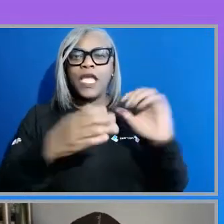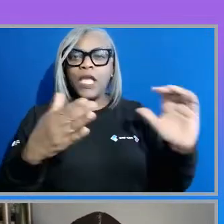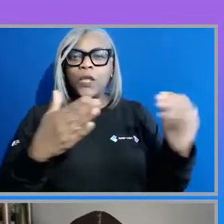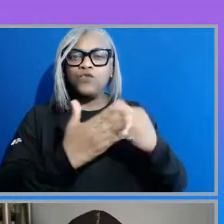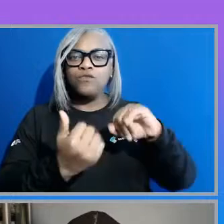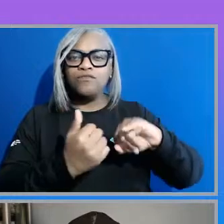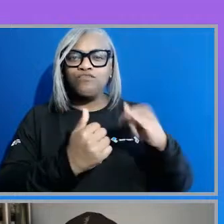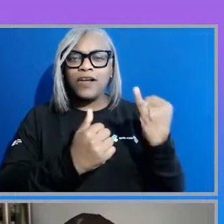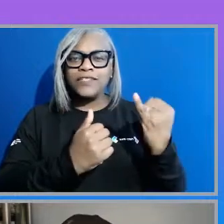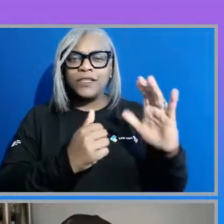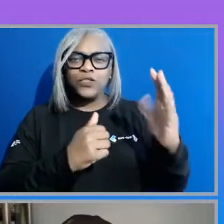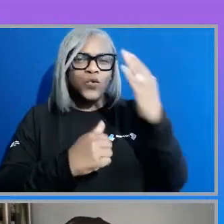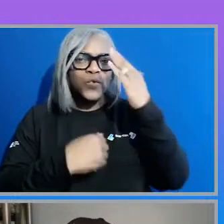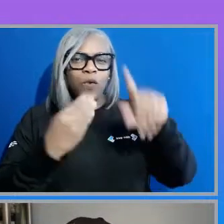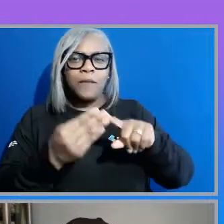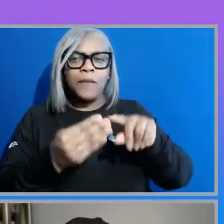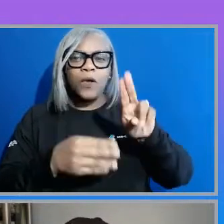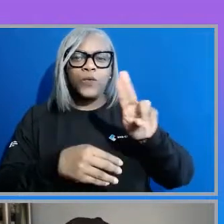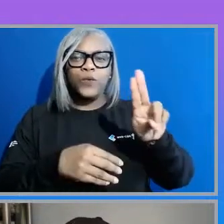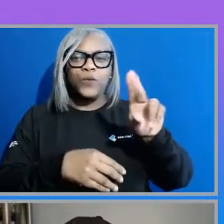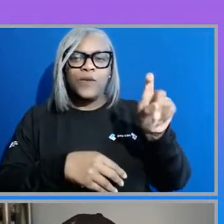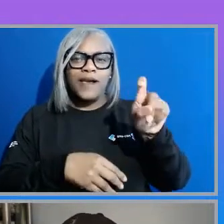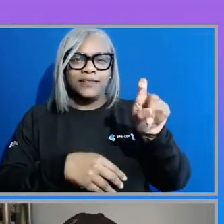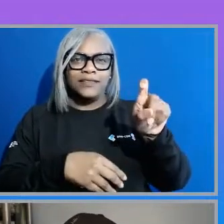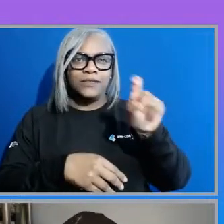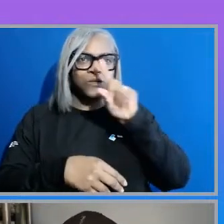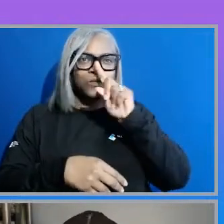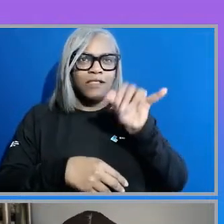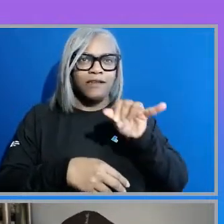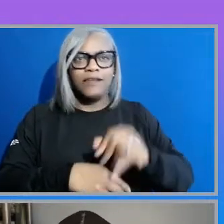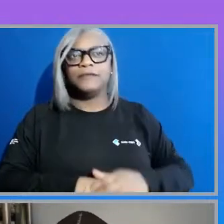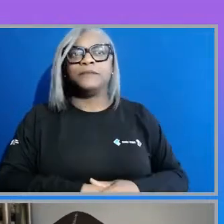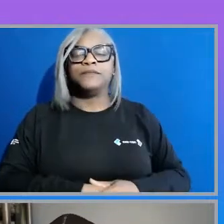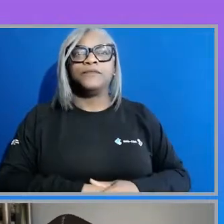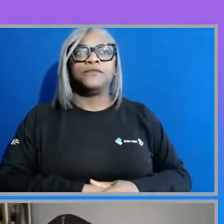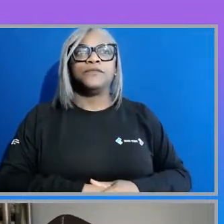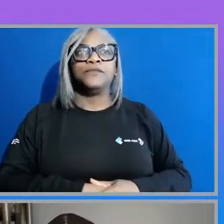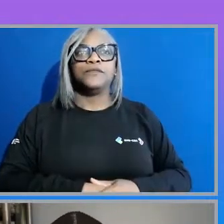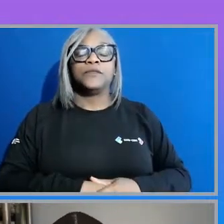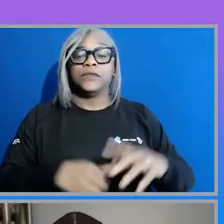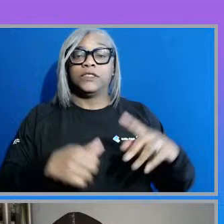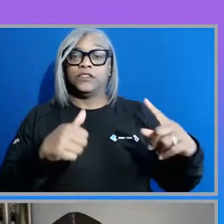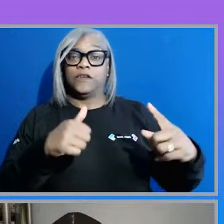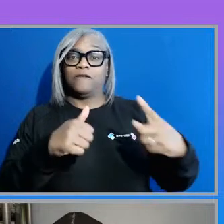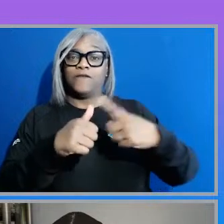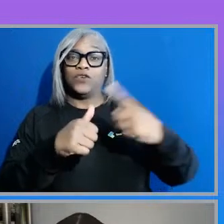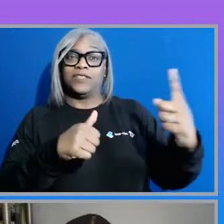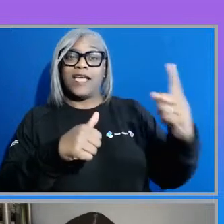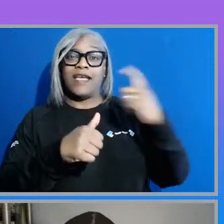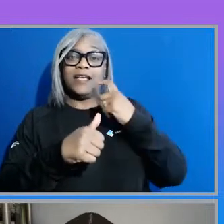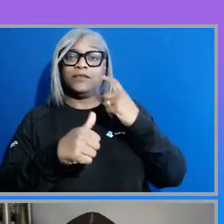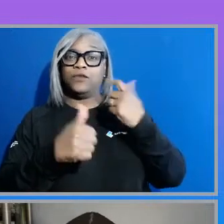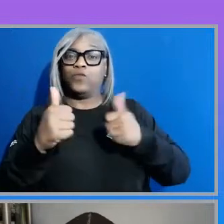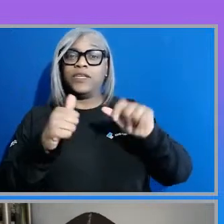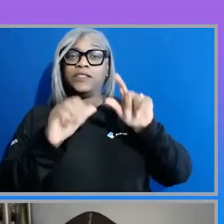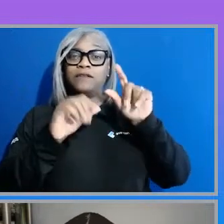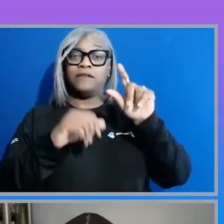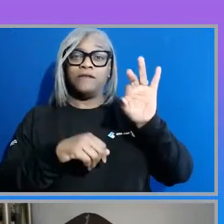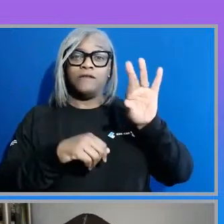project. So you get a sense of the UX. So the first thing it does is it asks me what testing